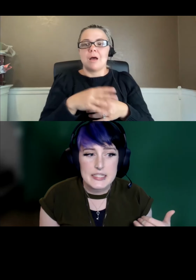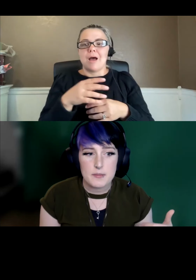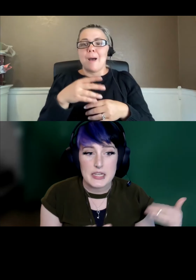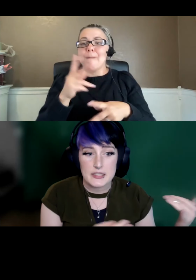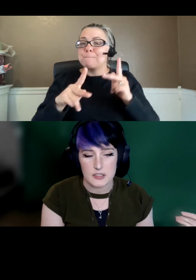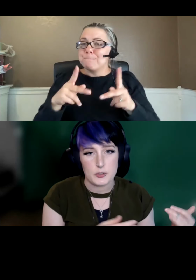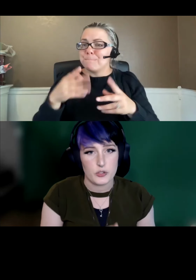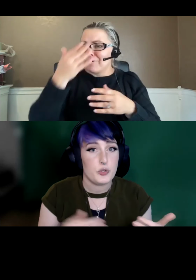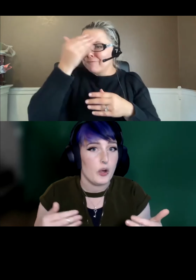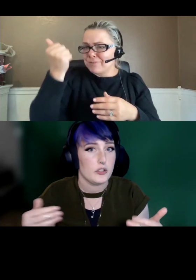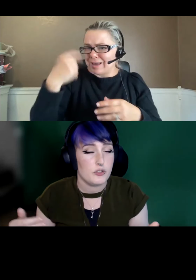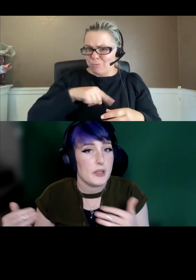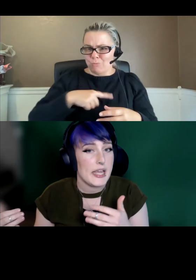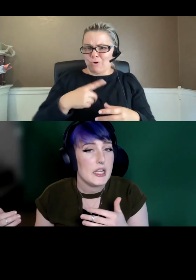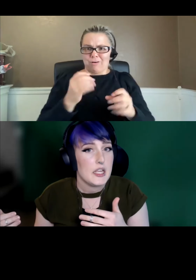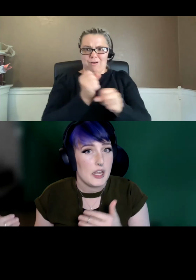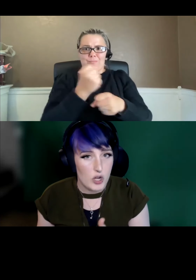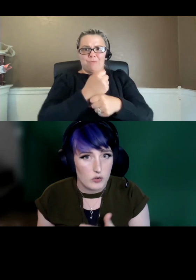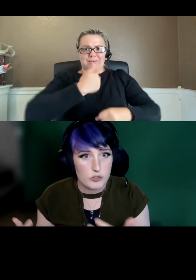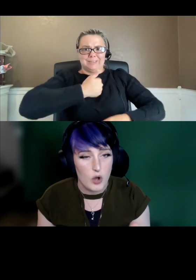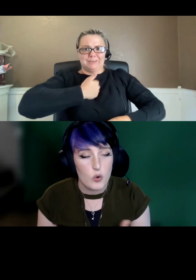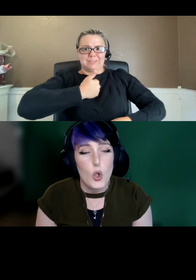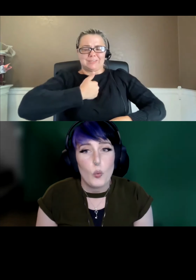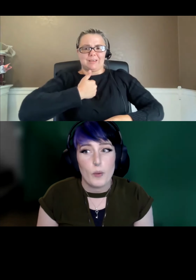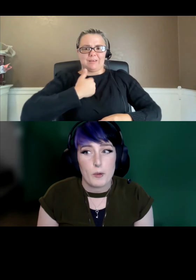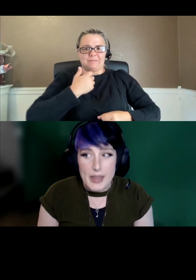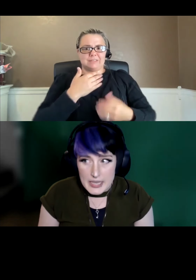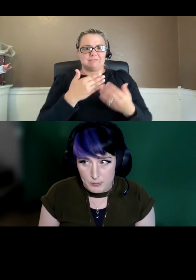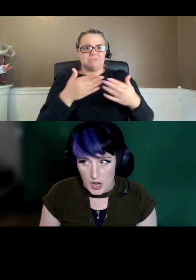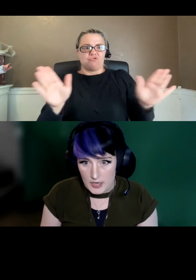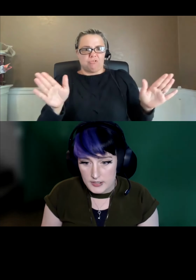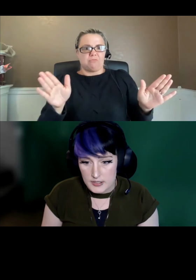needs to be accessible to those who are consuming it in general. So when we're making products